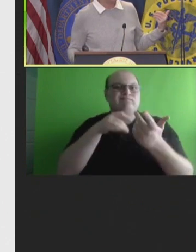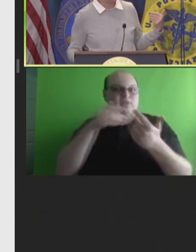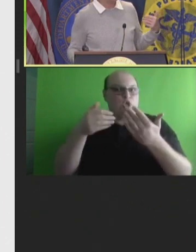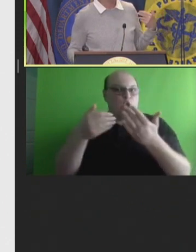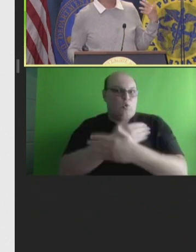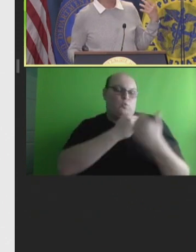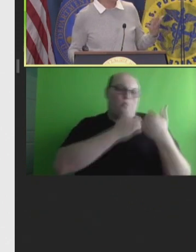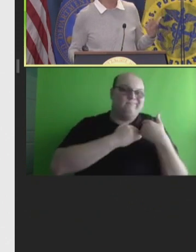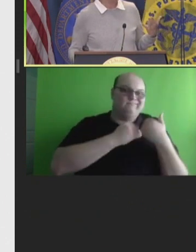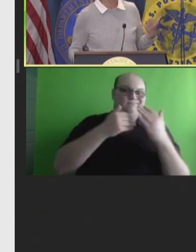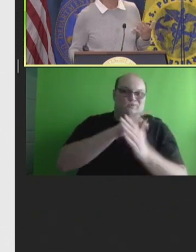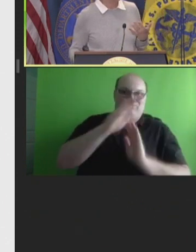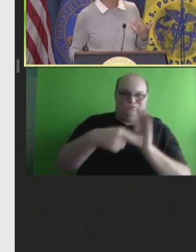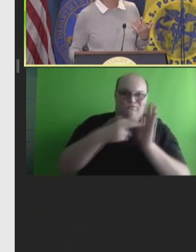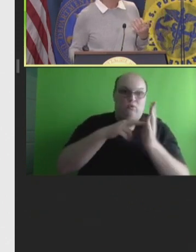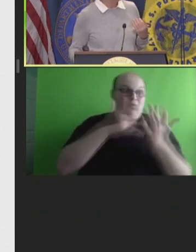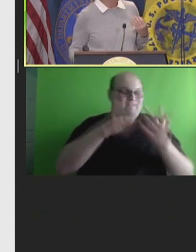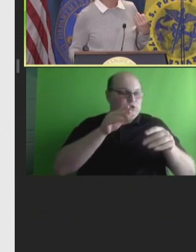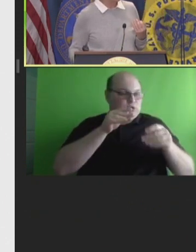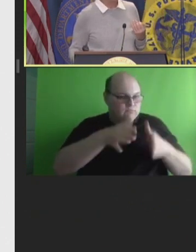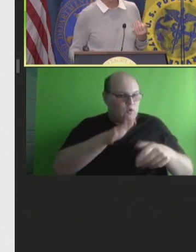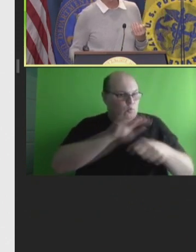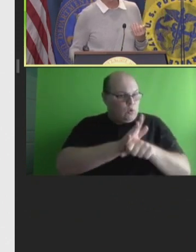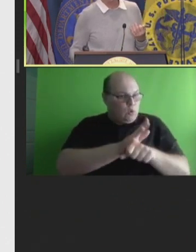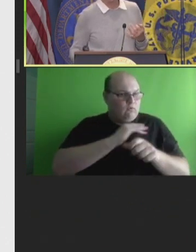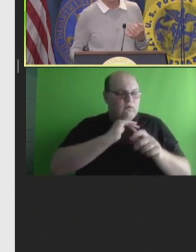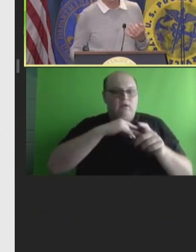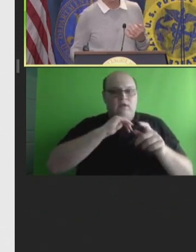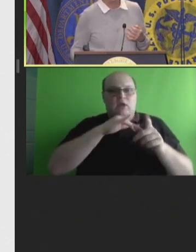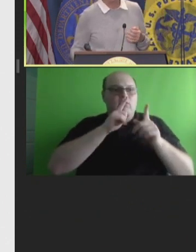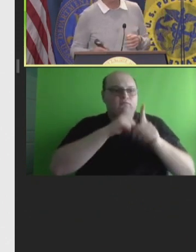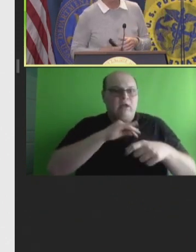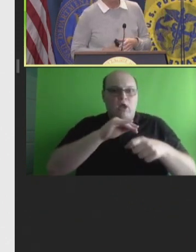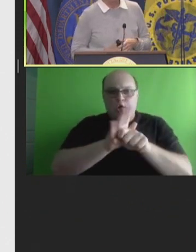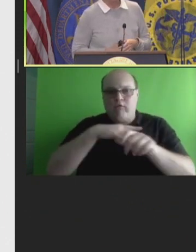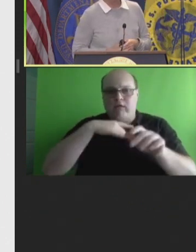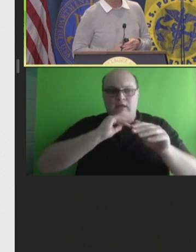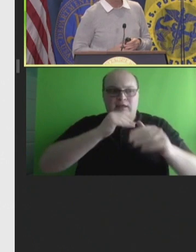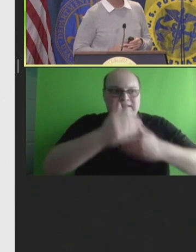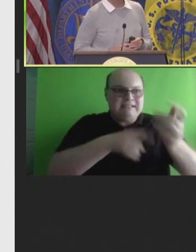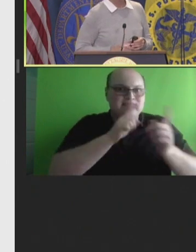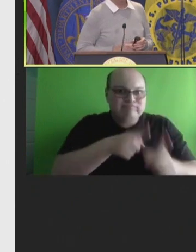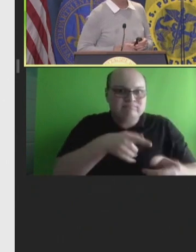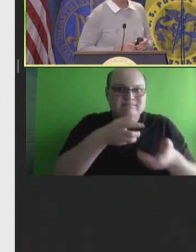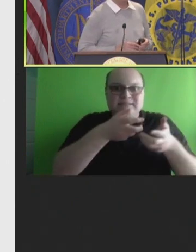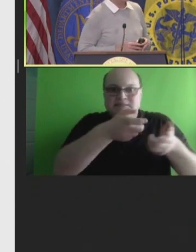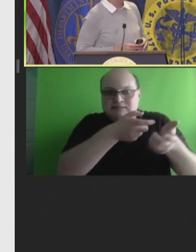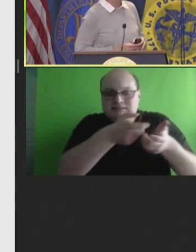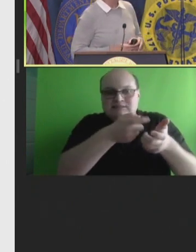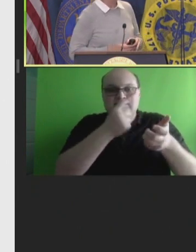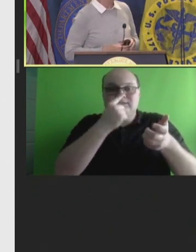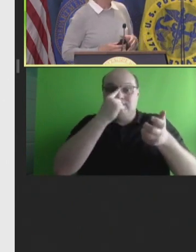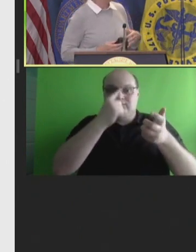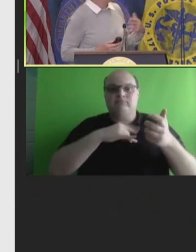COVID. They've been focused on responding to the pandemic. And so, we have a lot to learn.